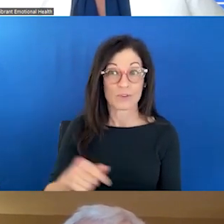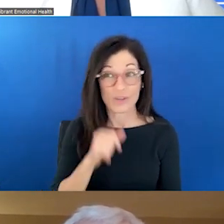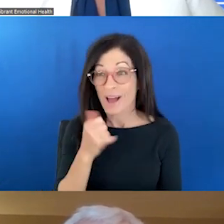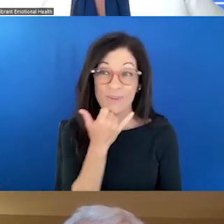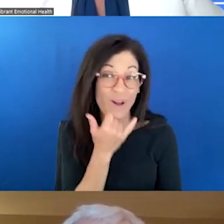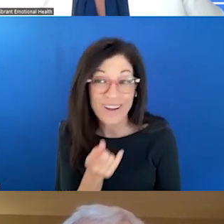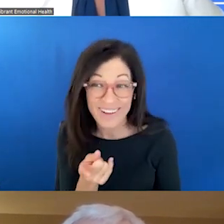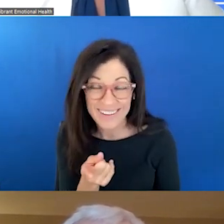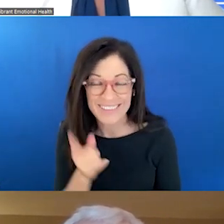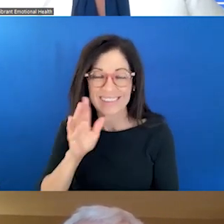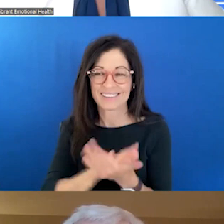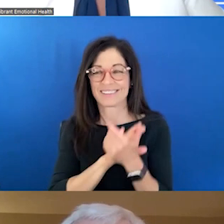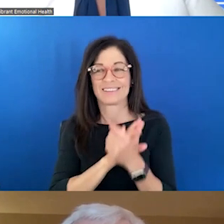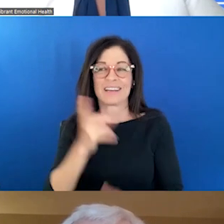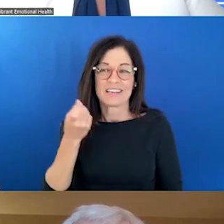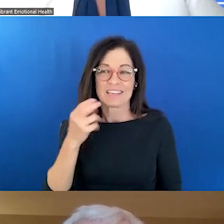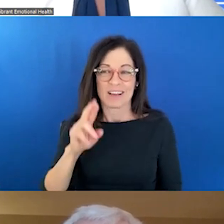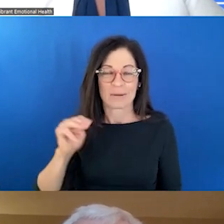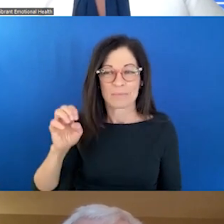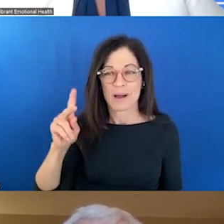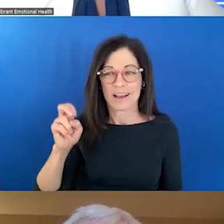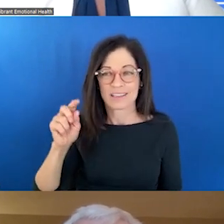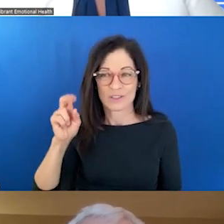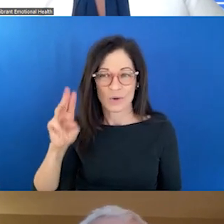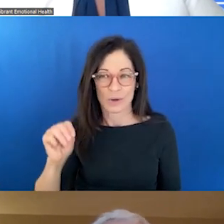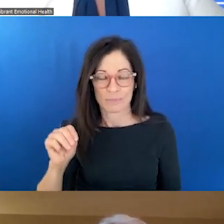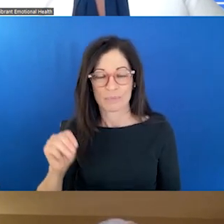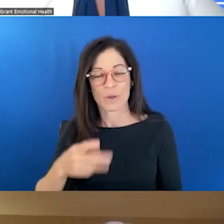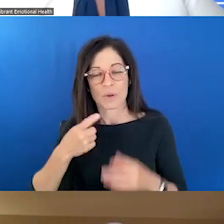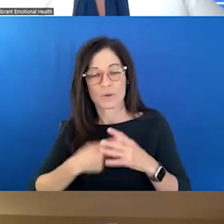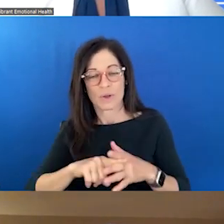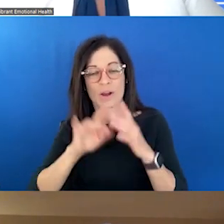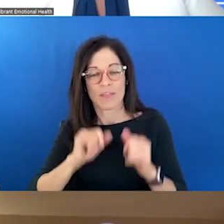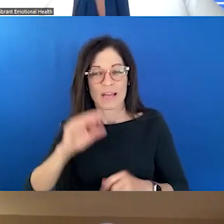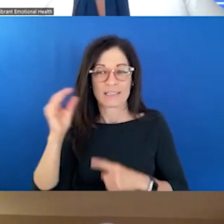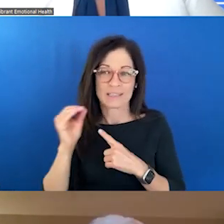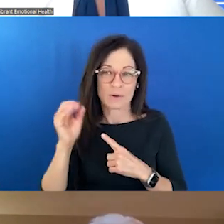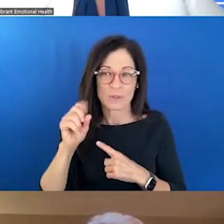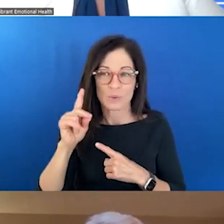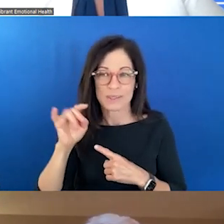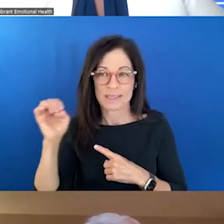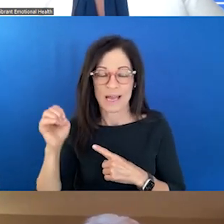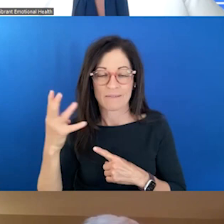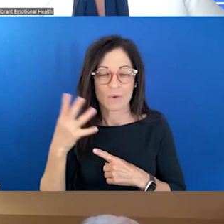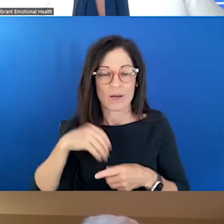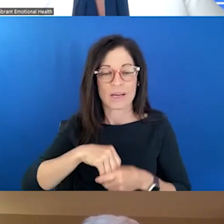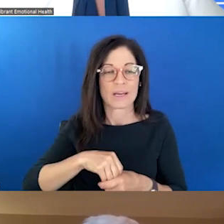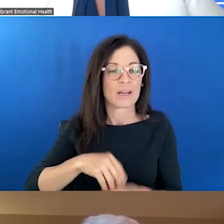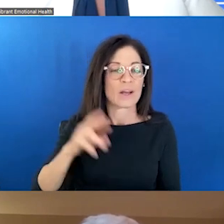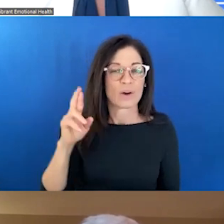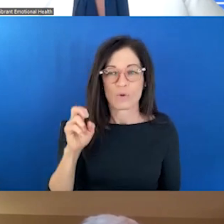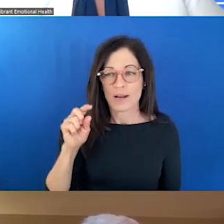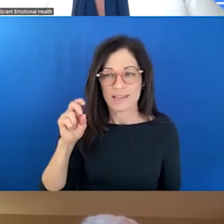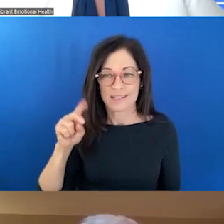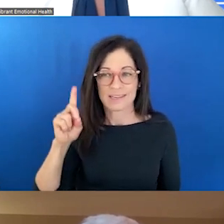IT IS DOCTOR MOKKENSTORM.